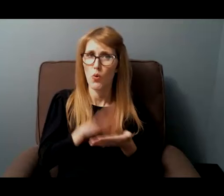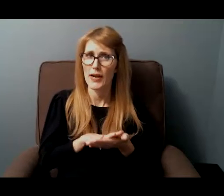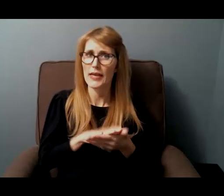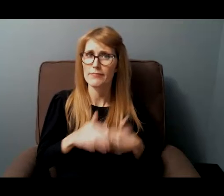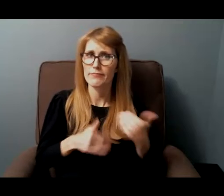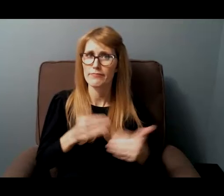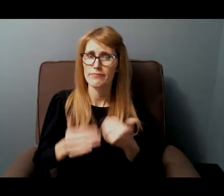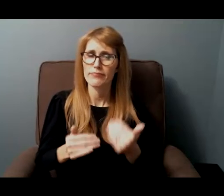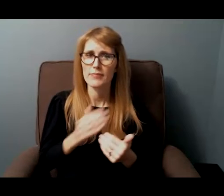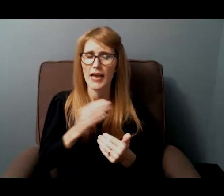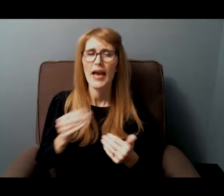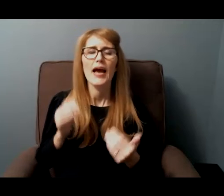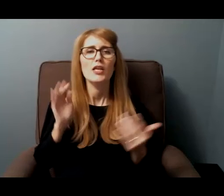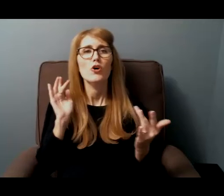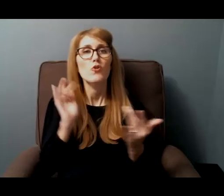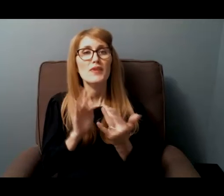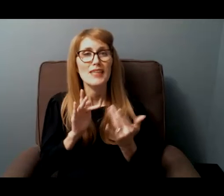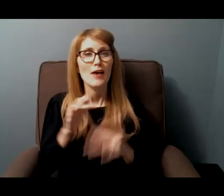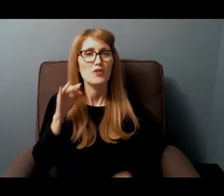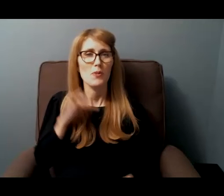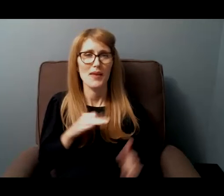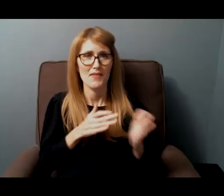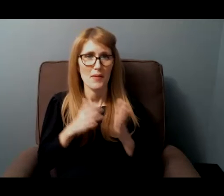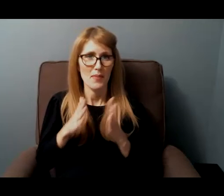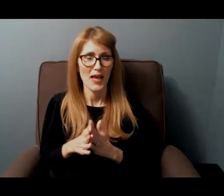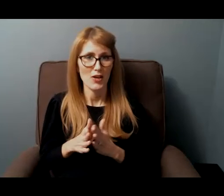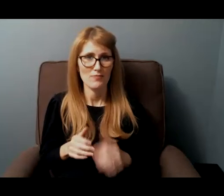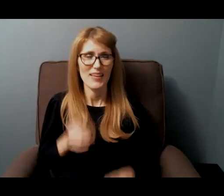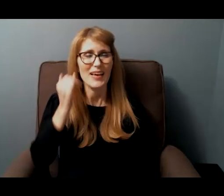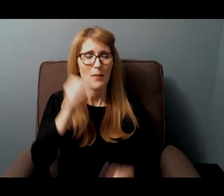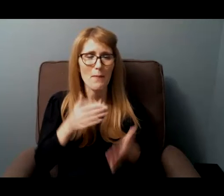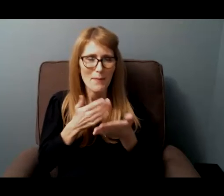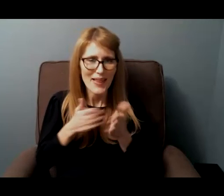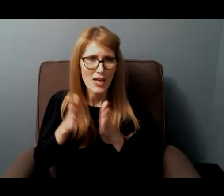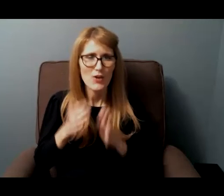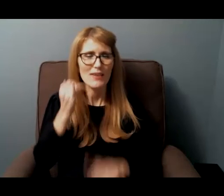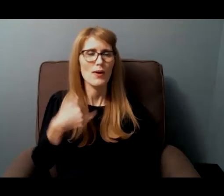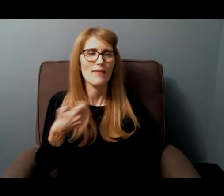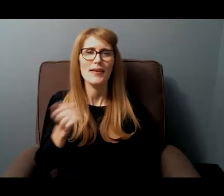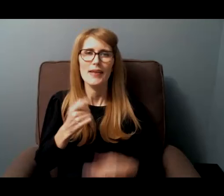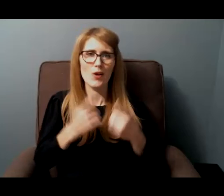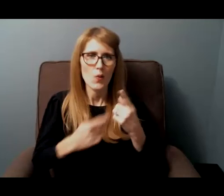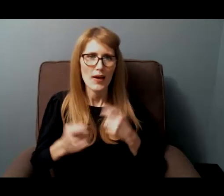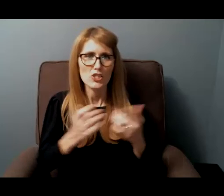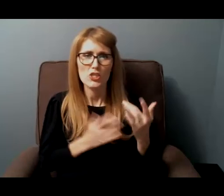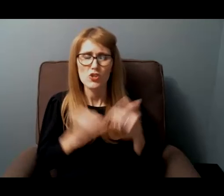out to a benefit planner with any questions or concerns. You need any help in understanding